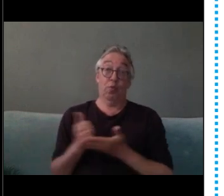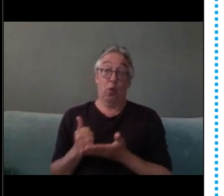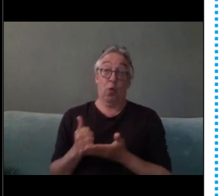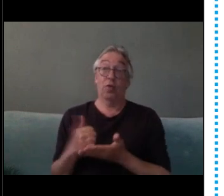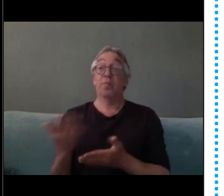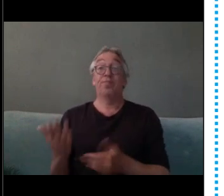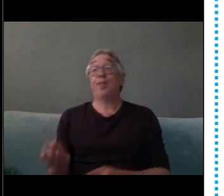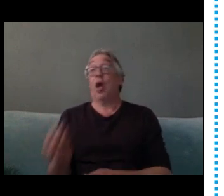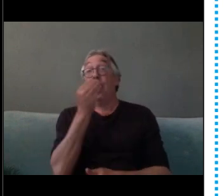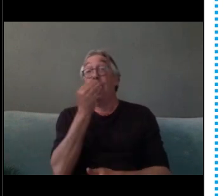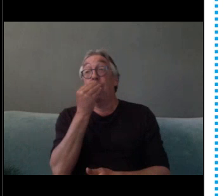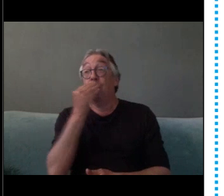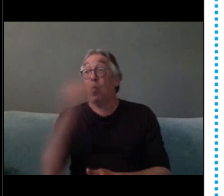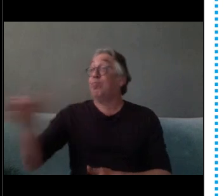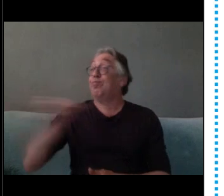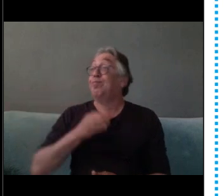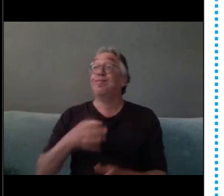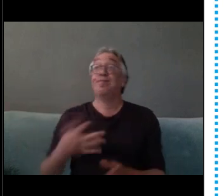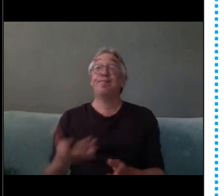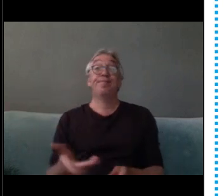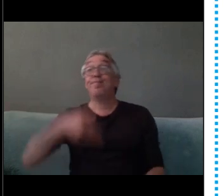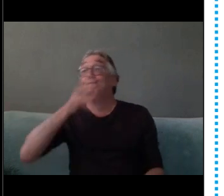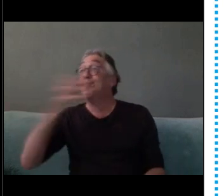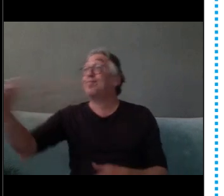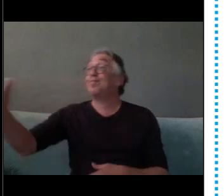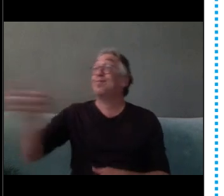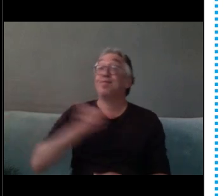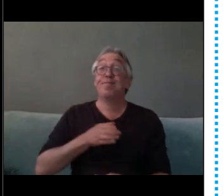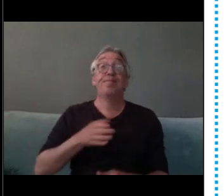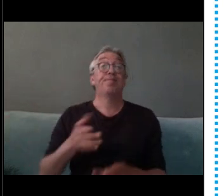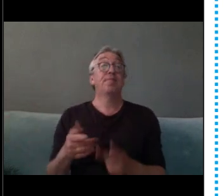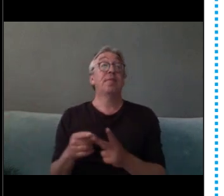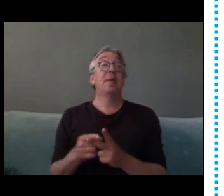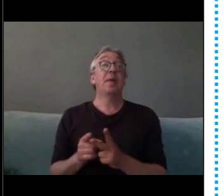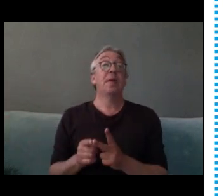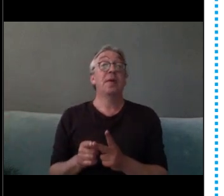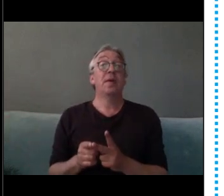when there is need to accommodate at a hotel under certain circumstances.